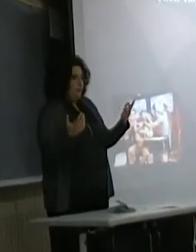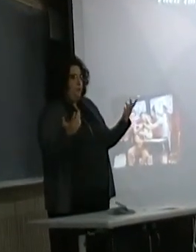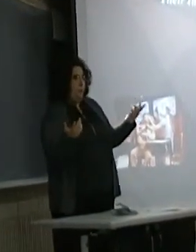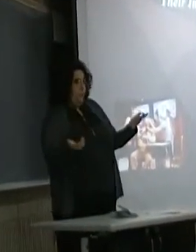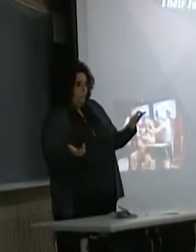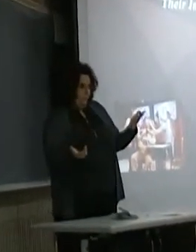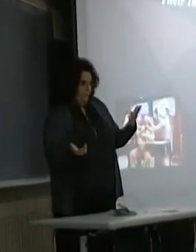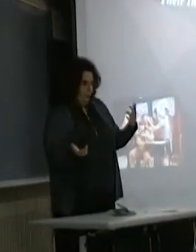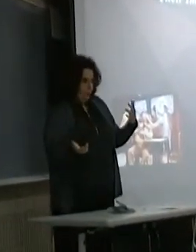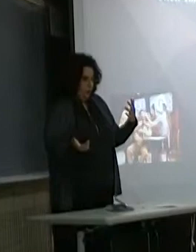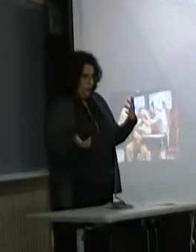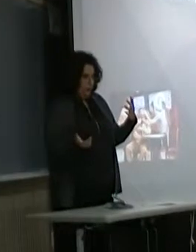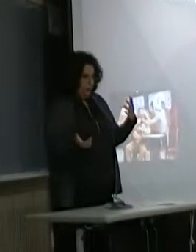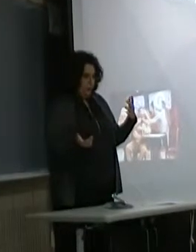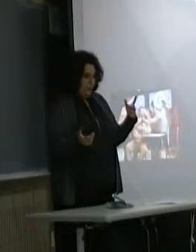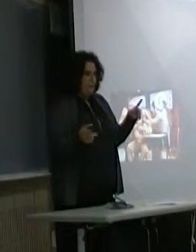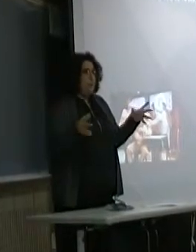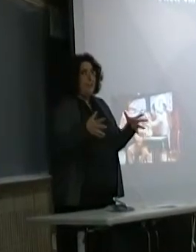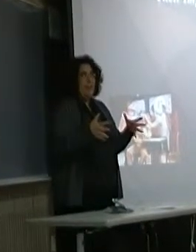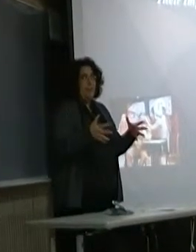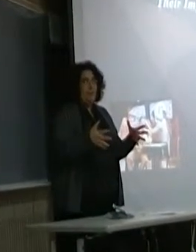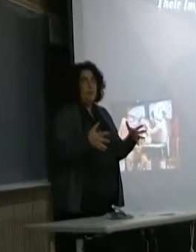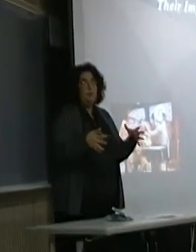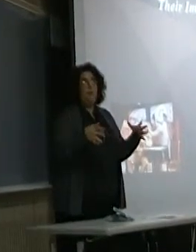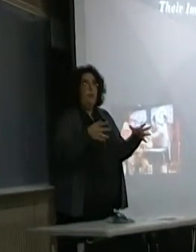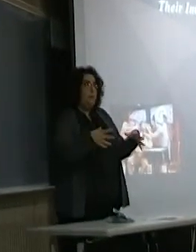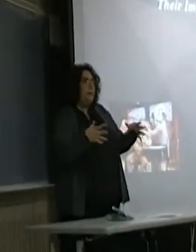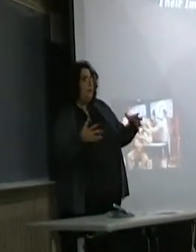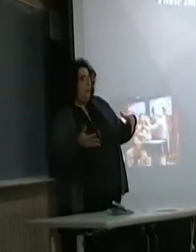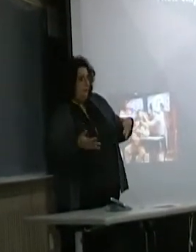such as Deaf Way, along with intimate gatherings with family and friends,